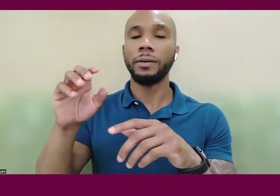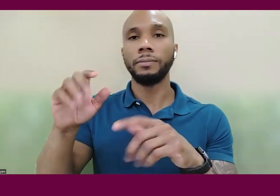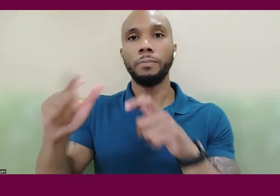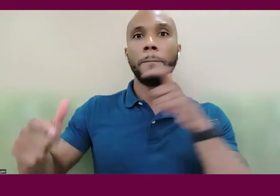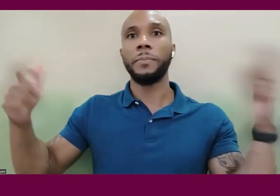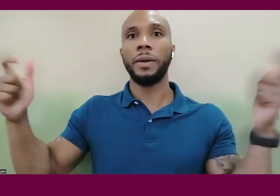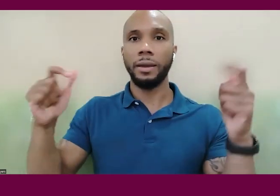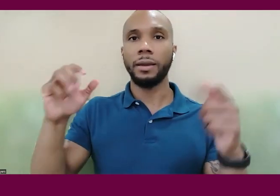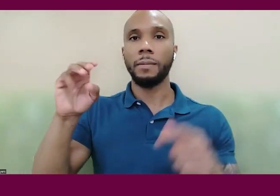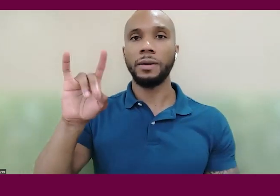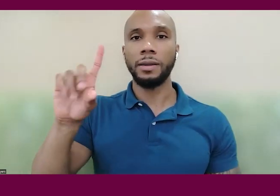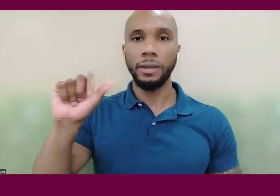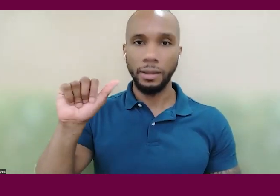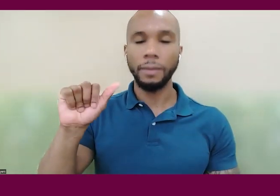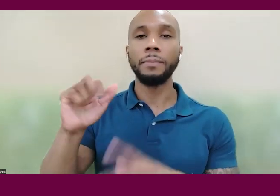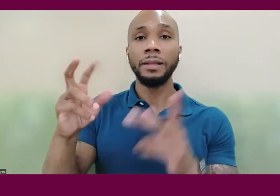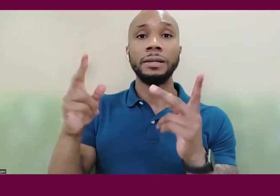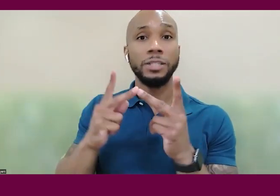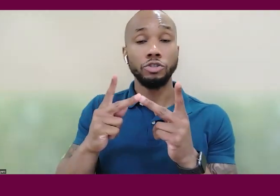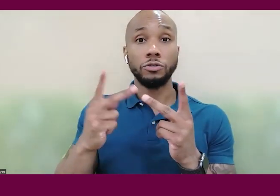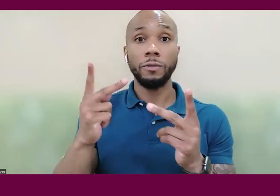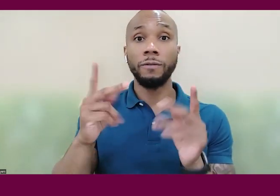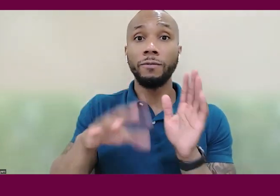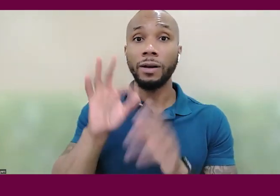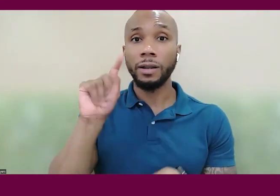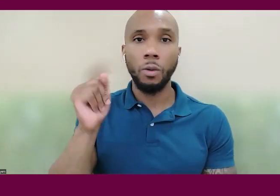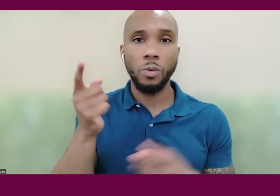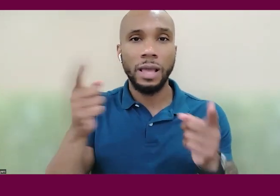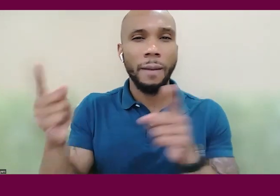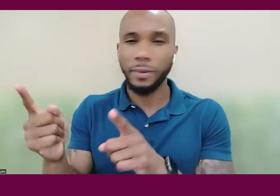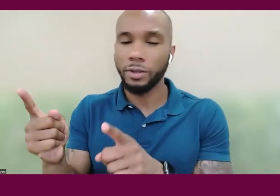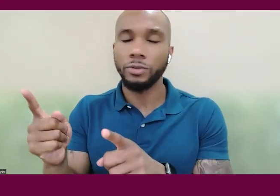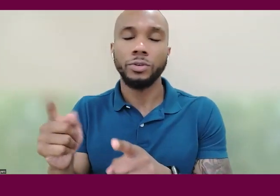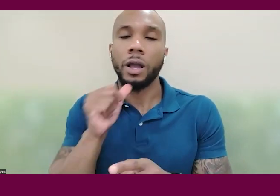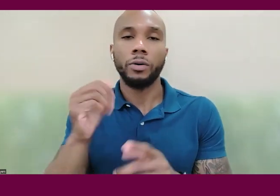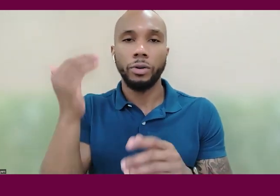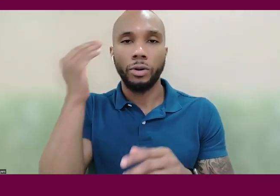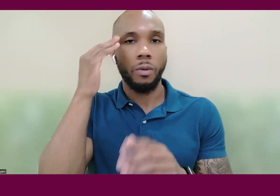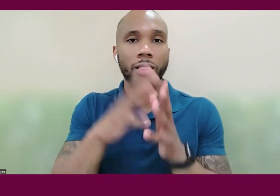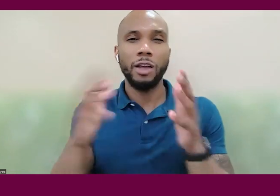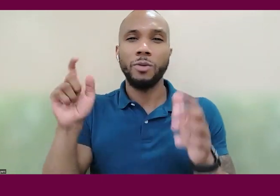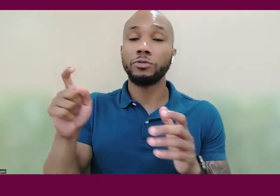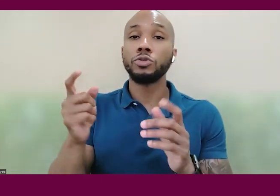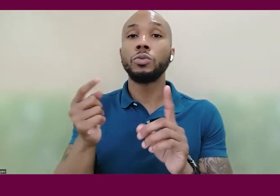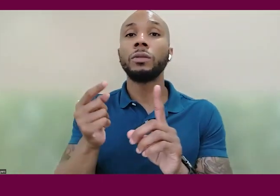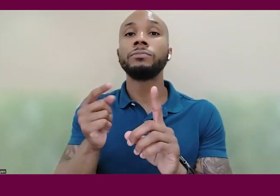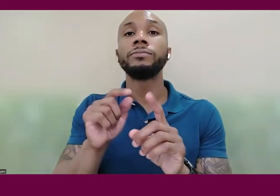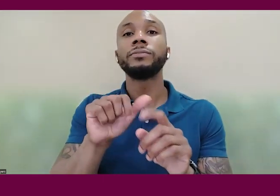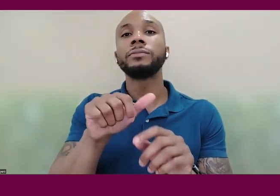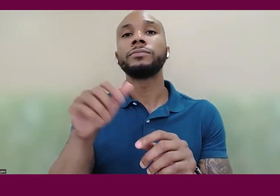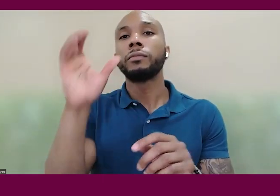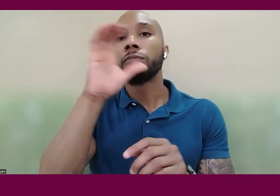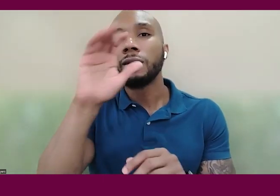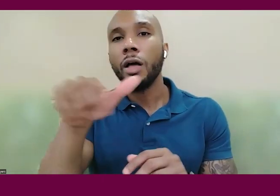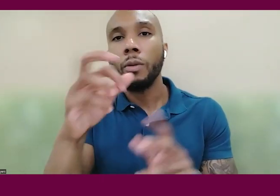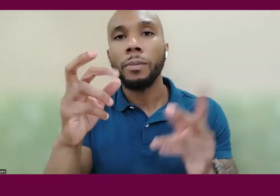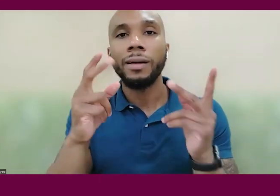sources to know what's happening, you're not going to know that much. You have to go outside of those sources.